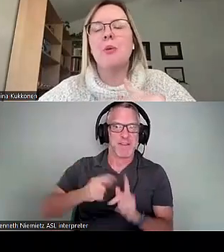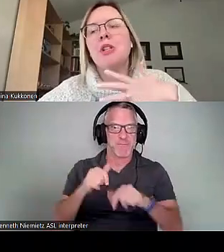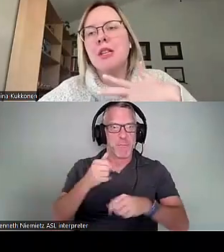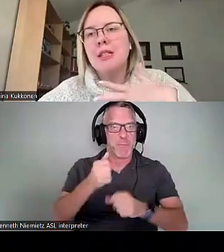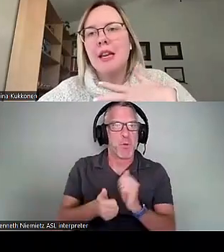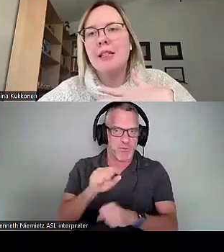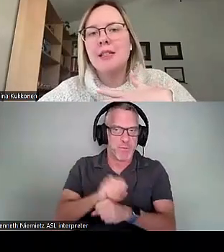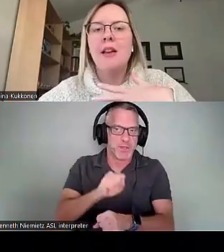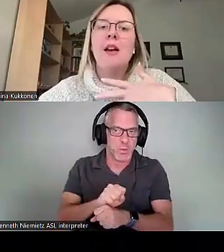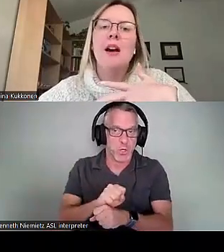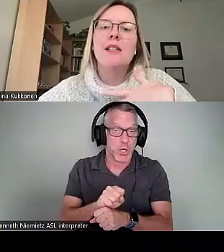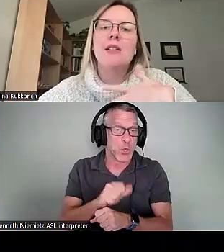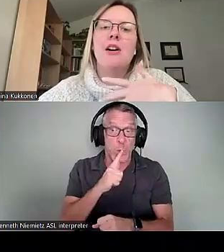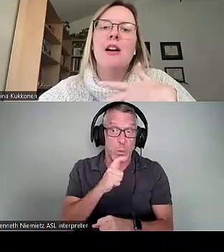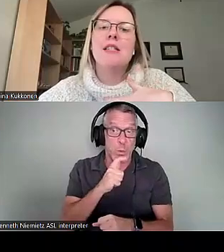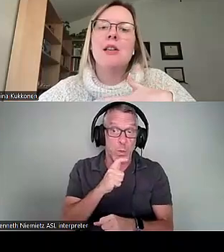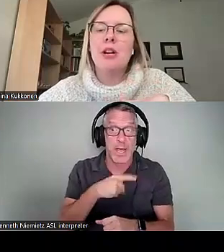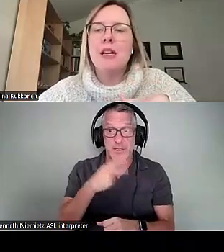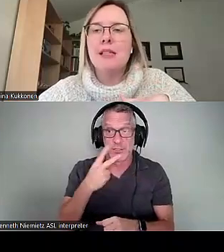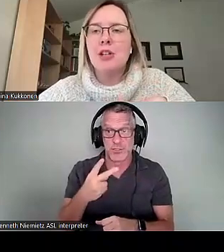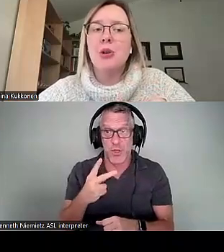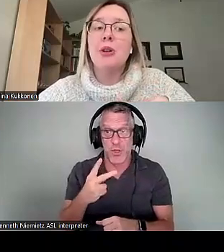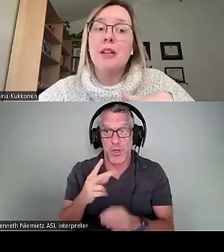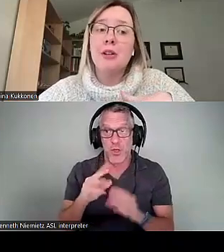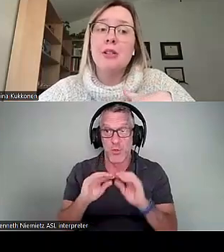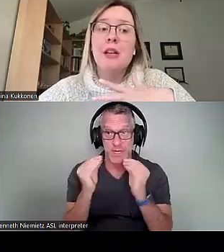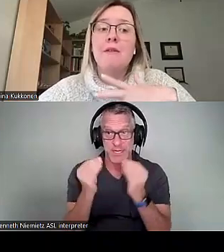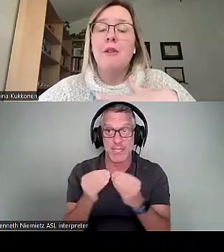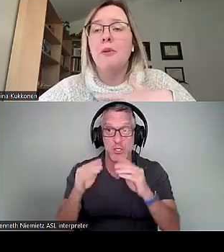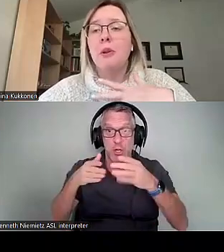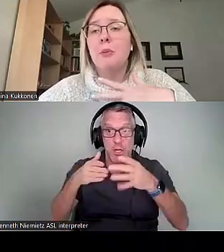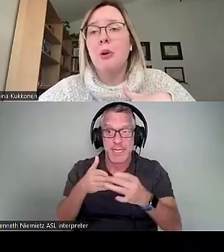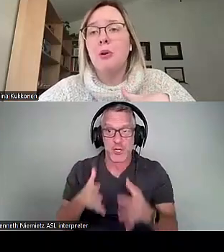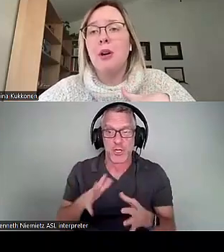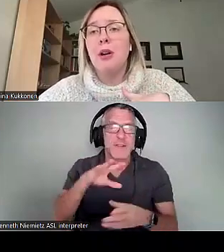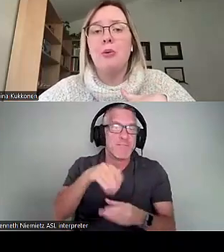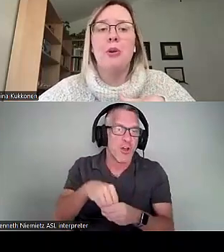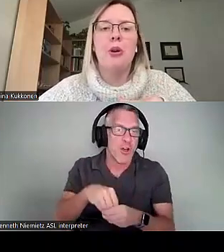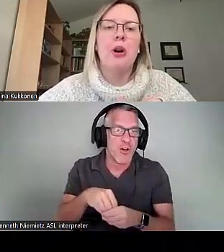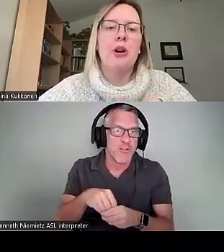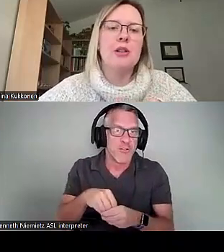which in this case, I saw as the organizational leaders involved in brokering rural artist